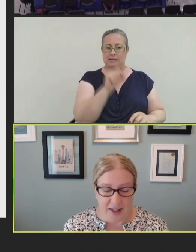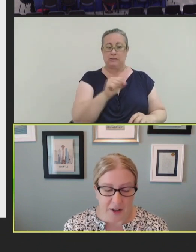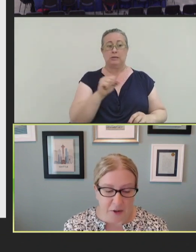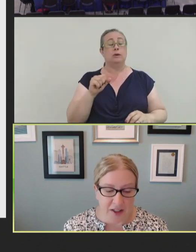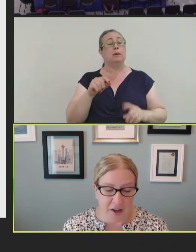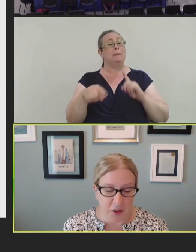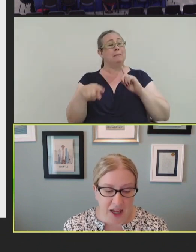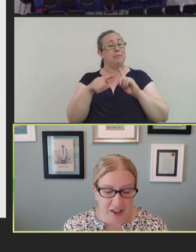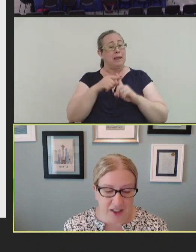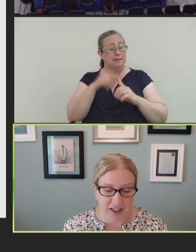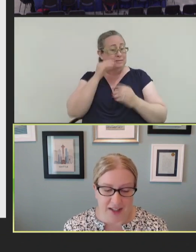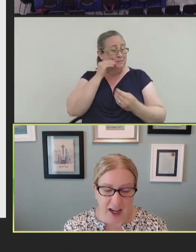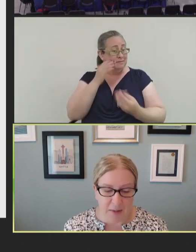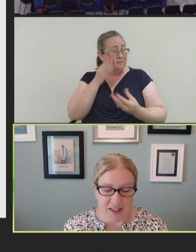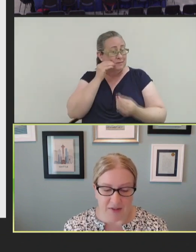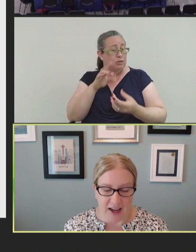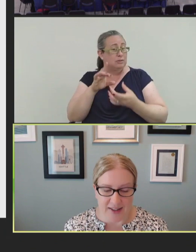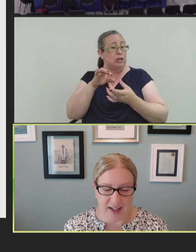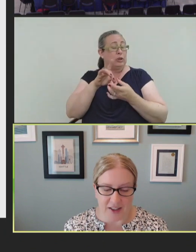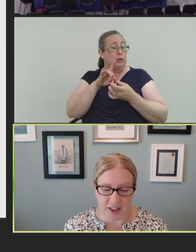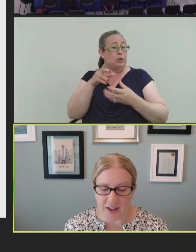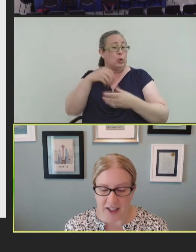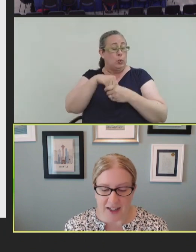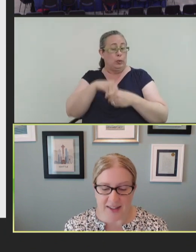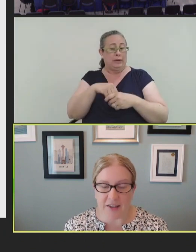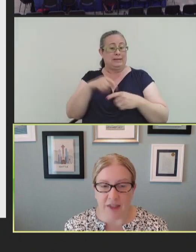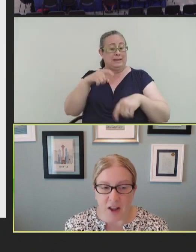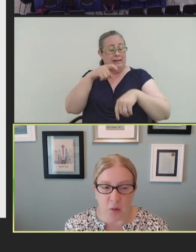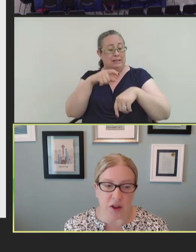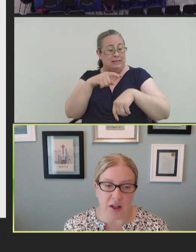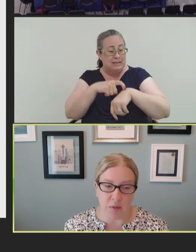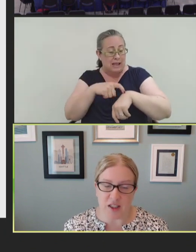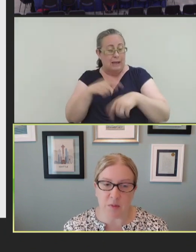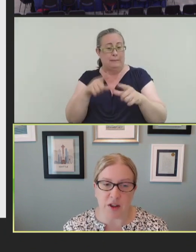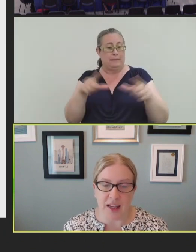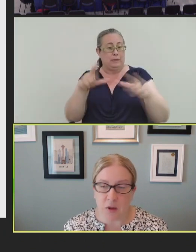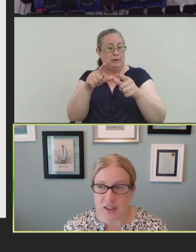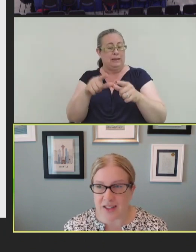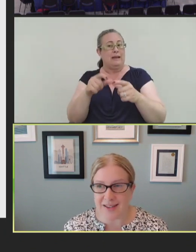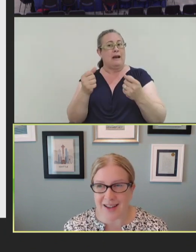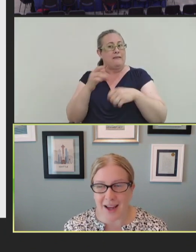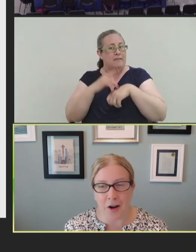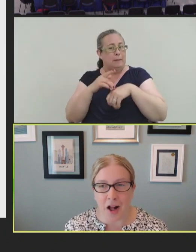including the location and times of vaccination clinics available in multiple languages and all